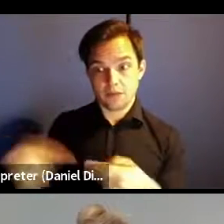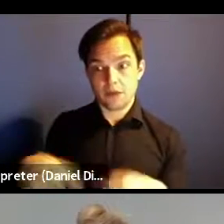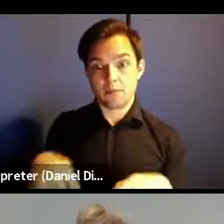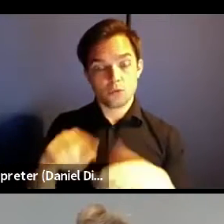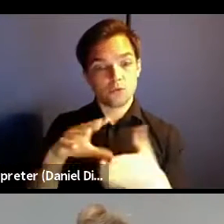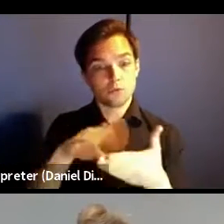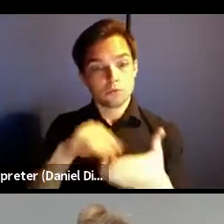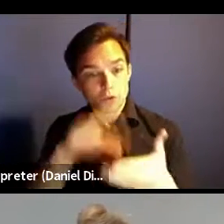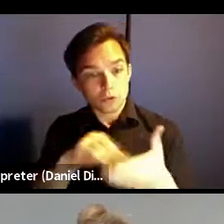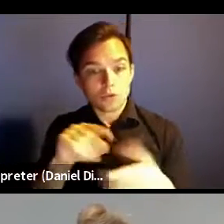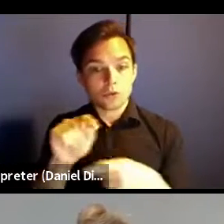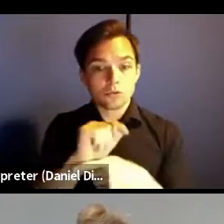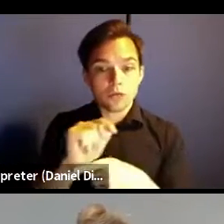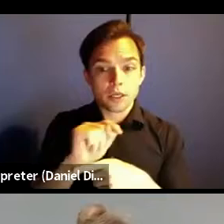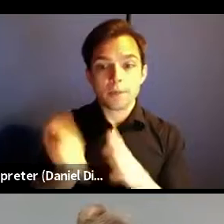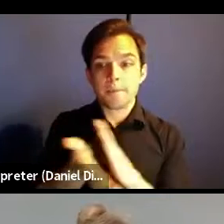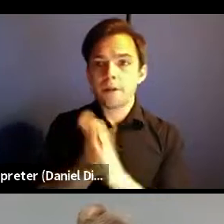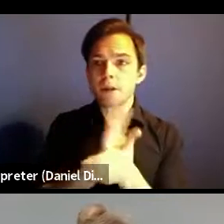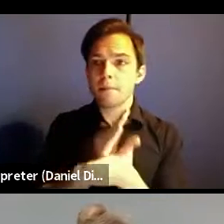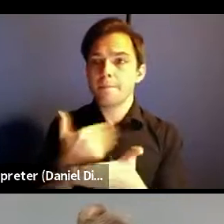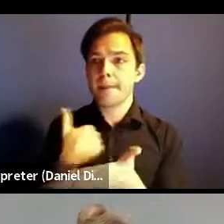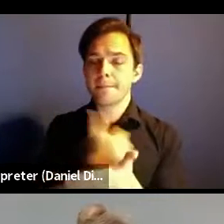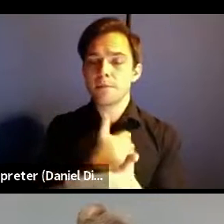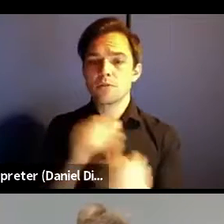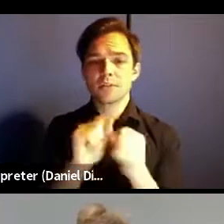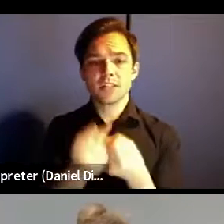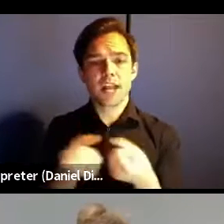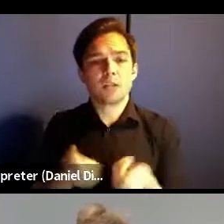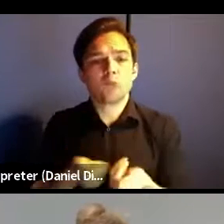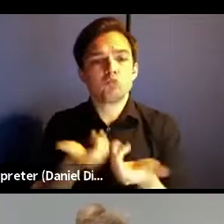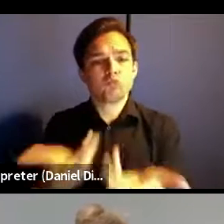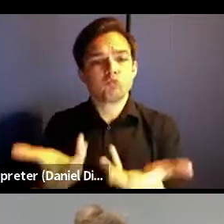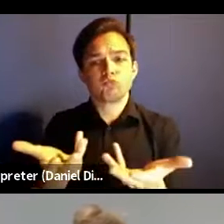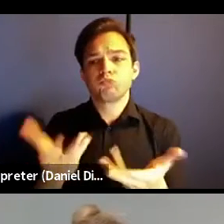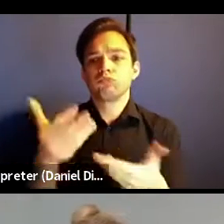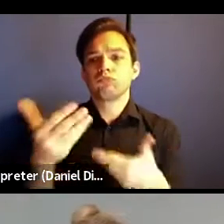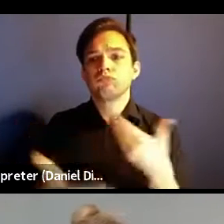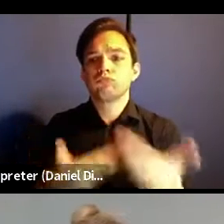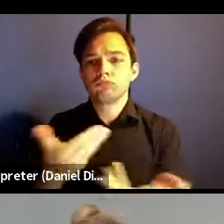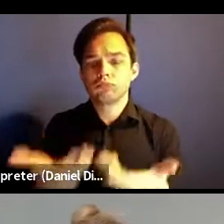to be contributing members of society. And in some cases become those teachers and researchers, right?